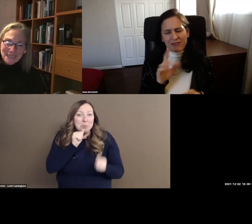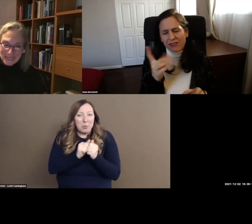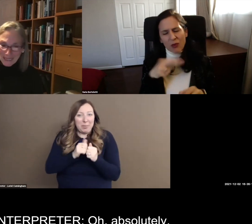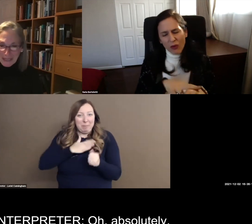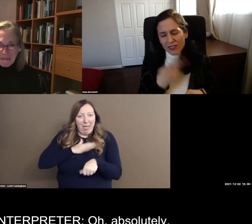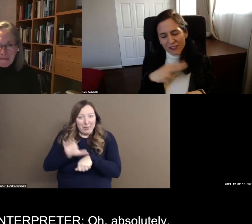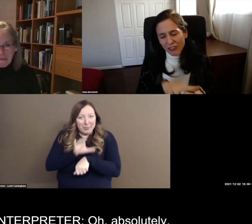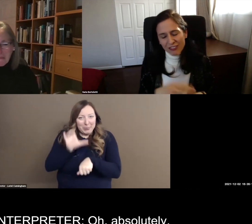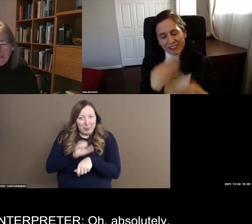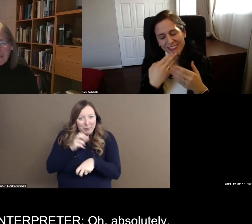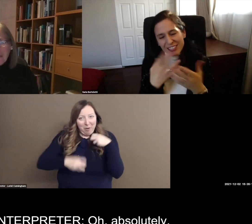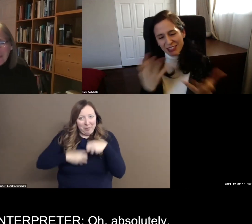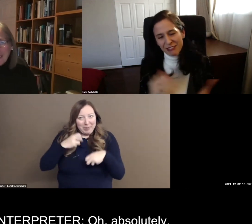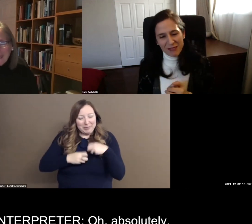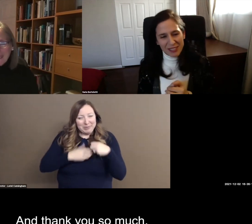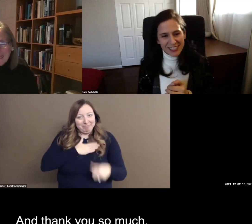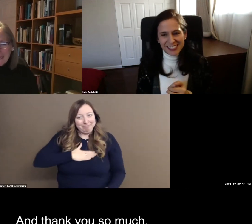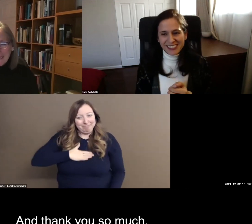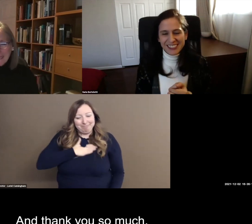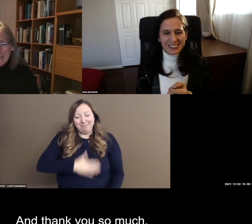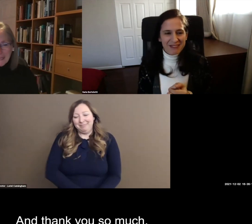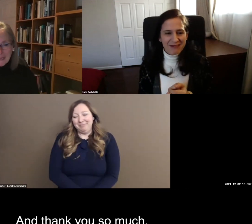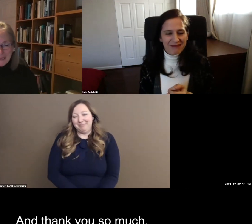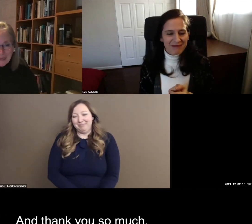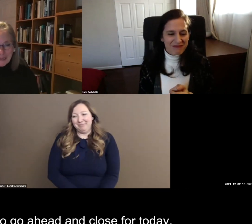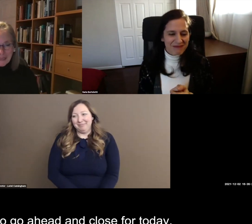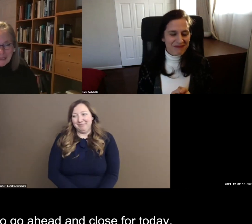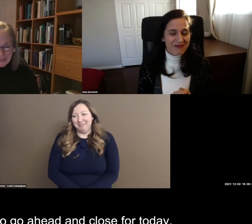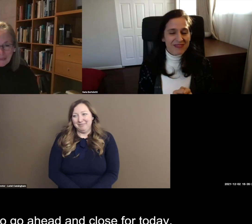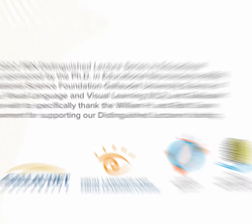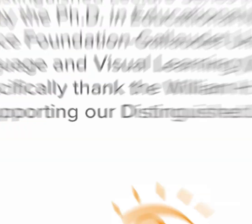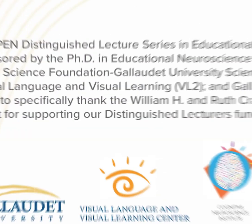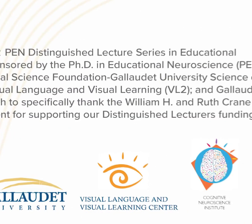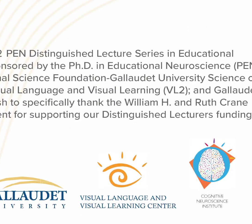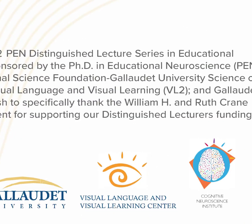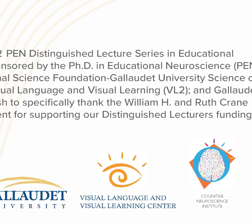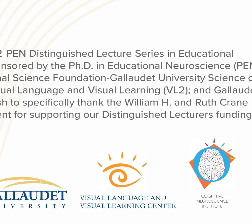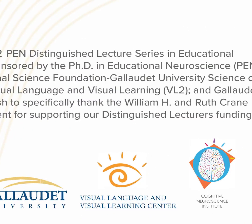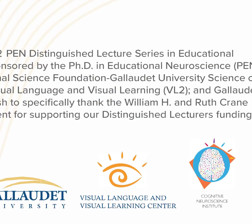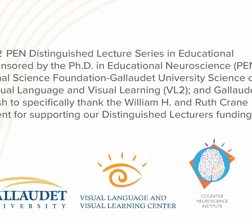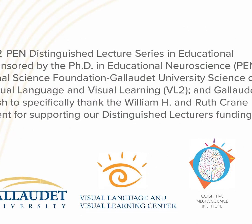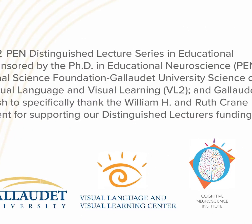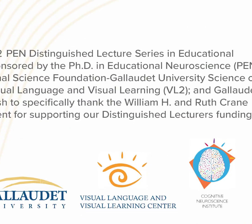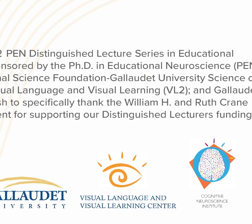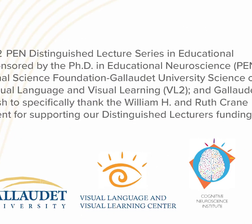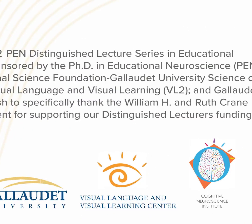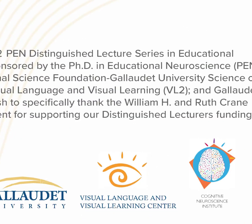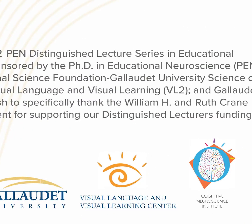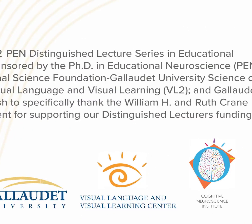oh absolutely and uh thank you so much we'll go ahead